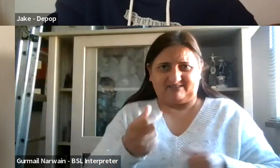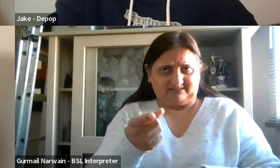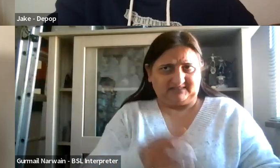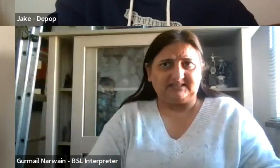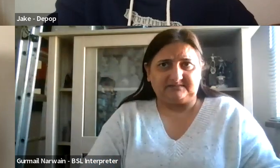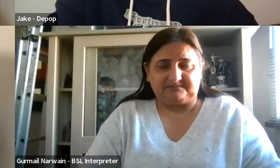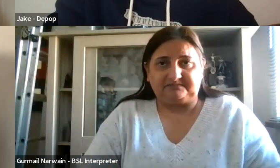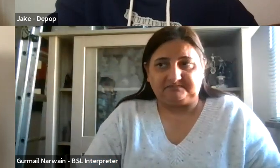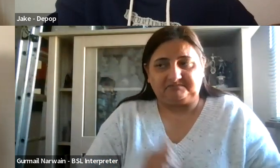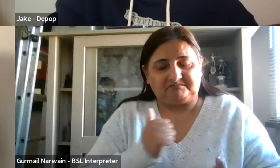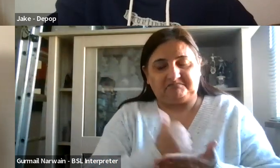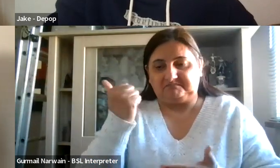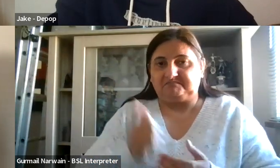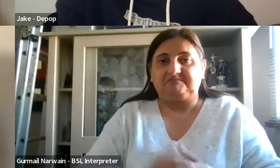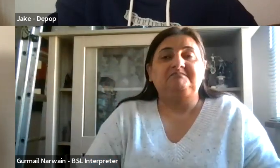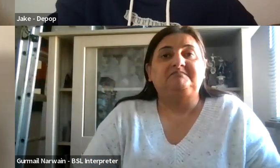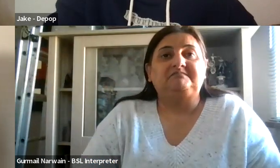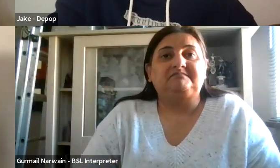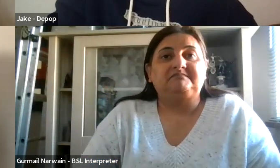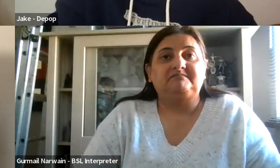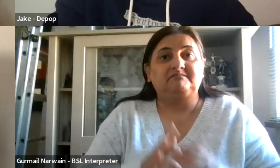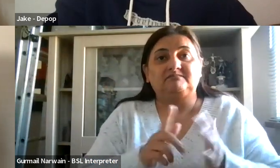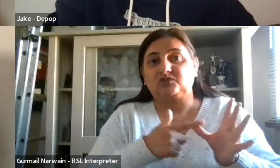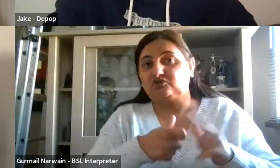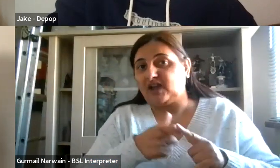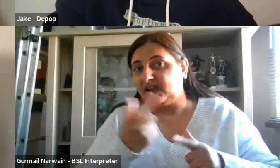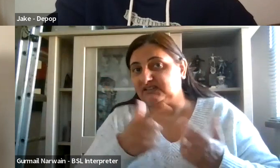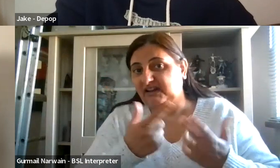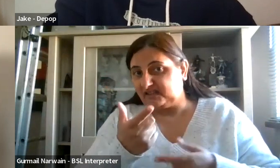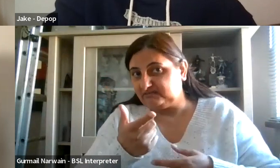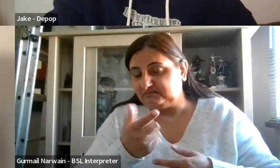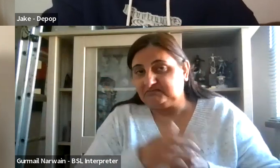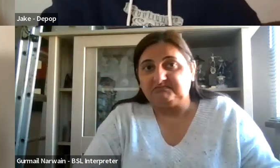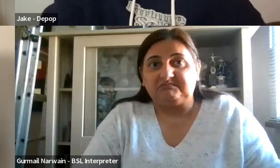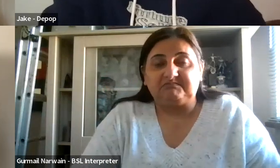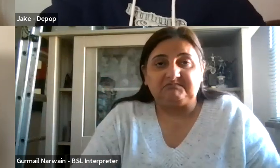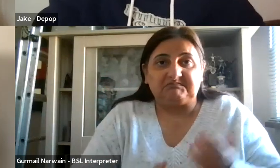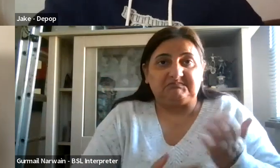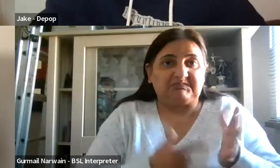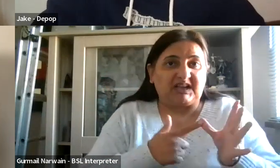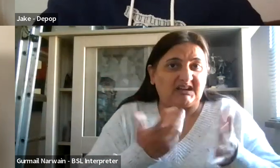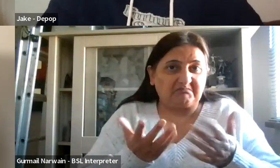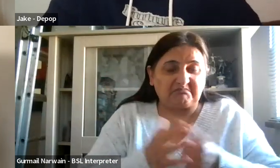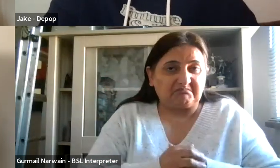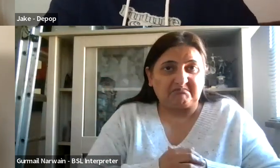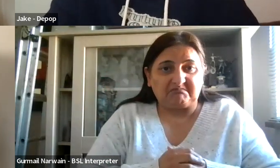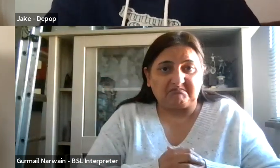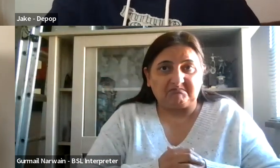increasing that diversity and that breadth of ideas already. Jake. Anything from your side from today? It's brilliant. Jake, anything from your tide from it. Yeah, just to kind of echo what Natasha said.